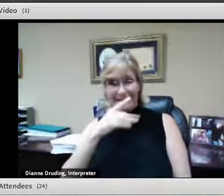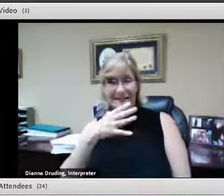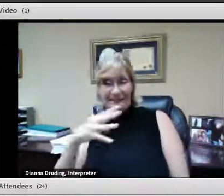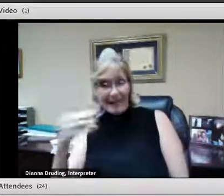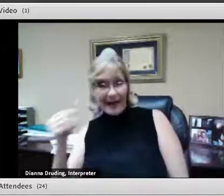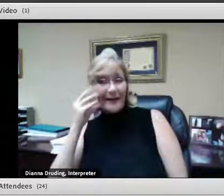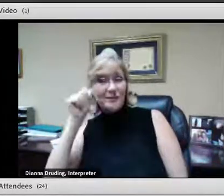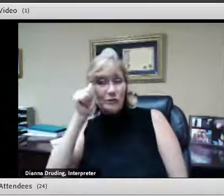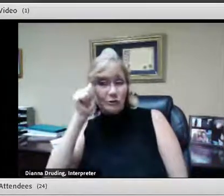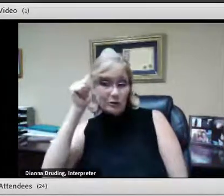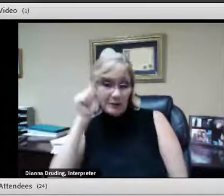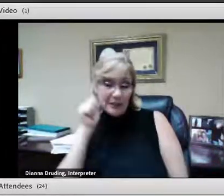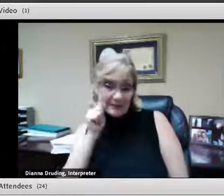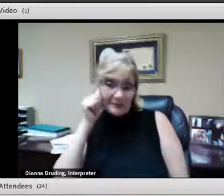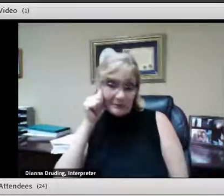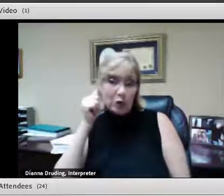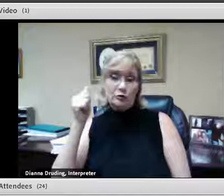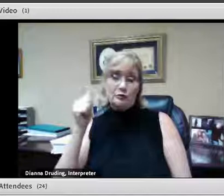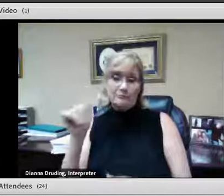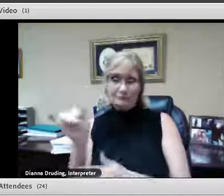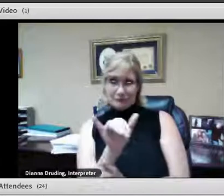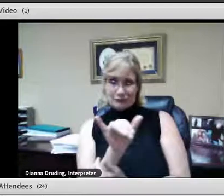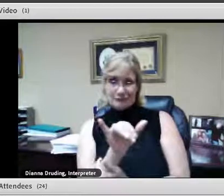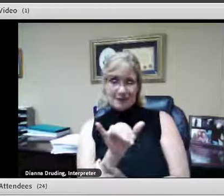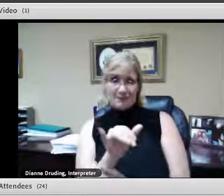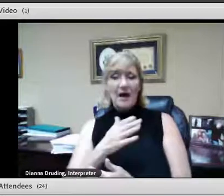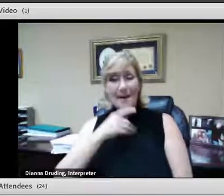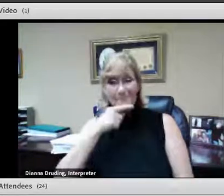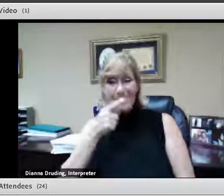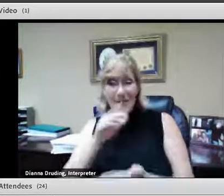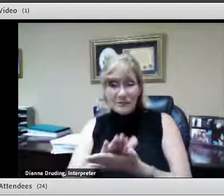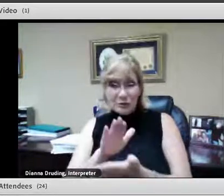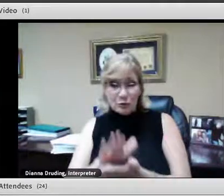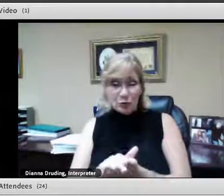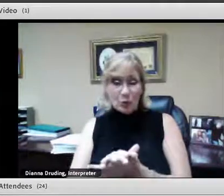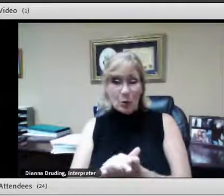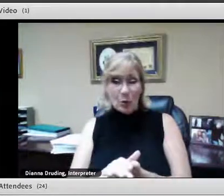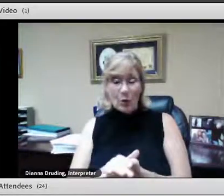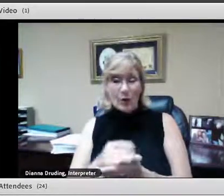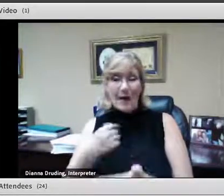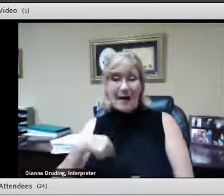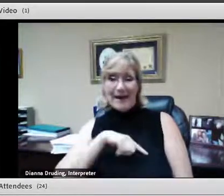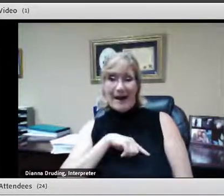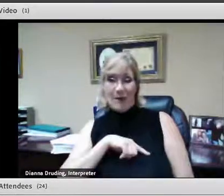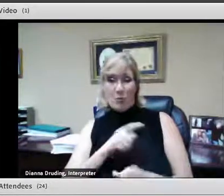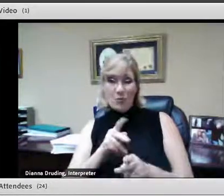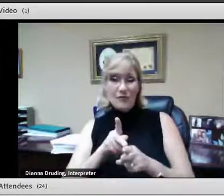We've done a lot of these in the public-school systems at our own, you know, professional-development days.